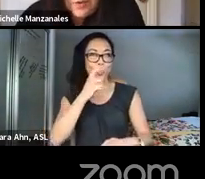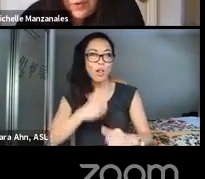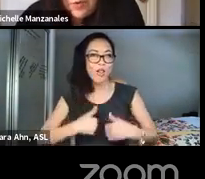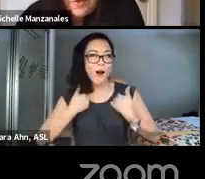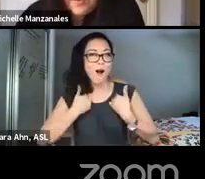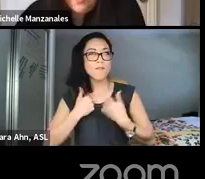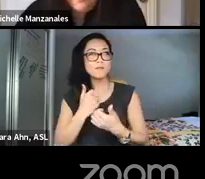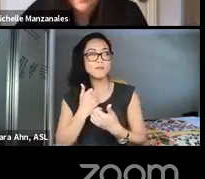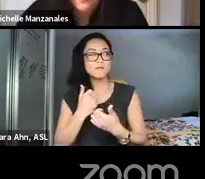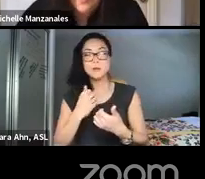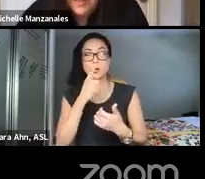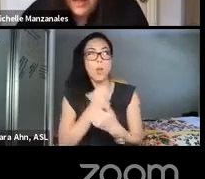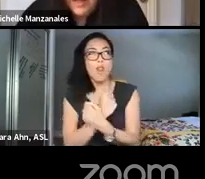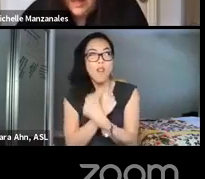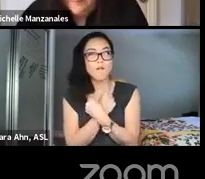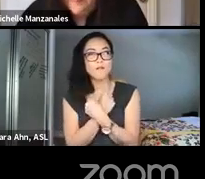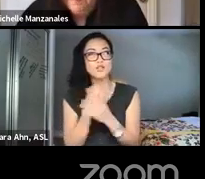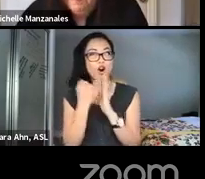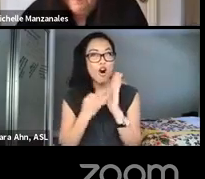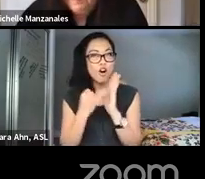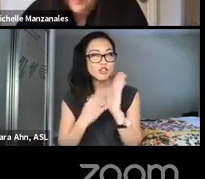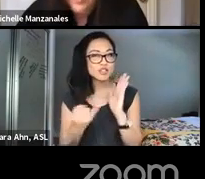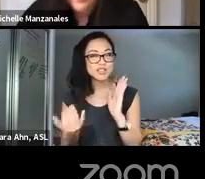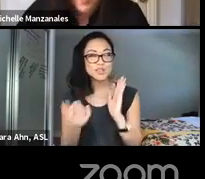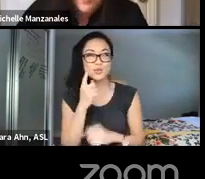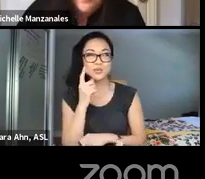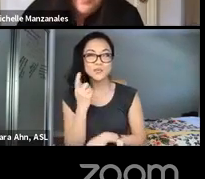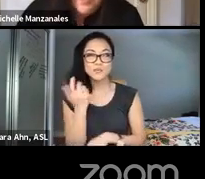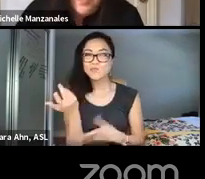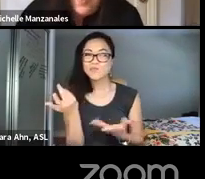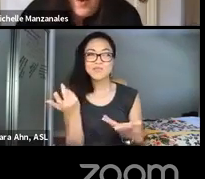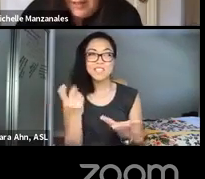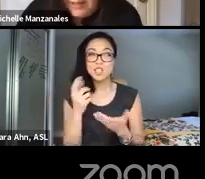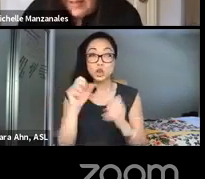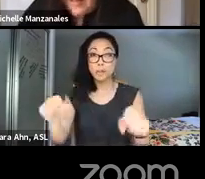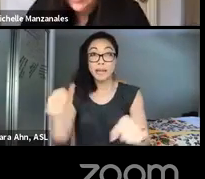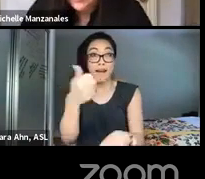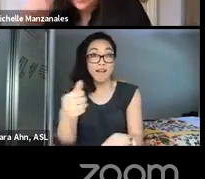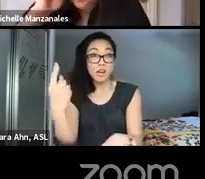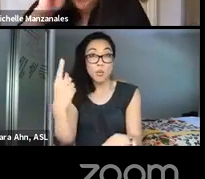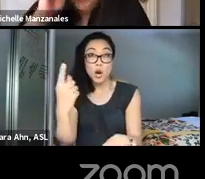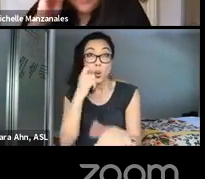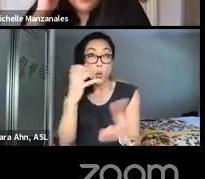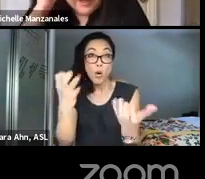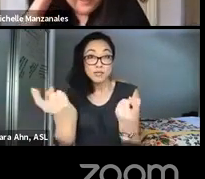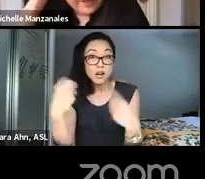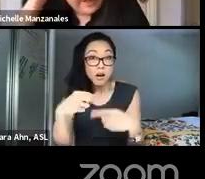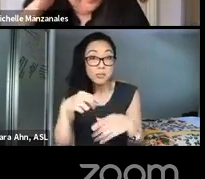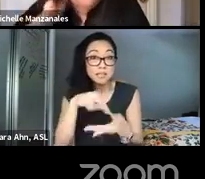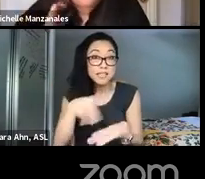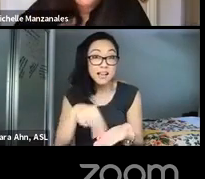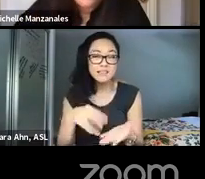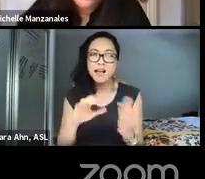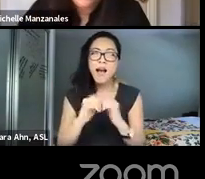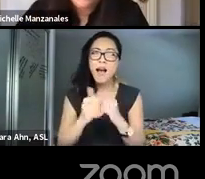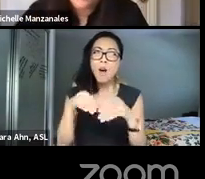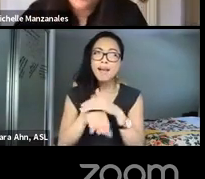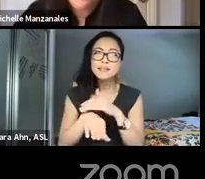Now, after this or during this, I should say, it is a lot of the same, it is